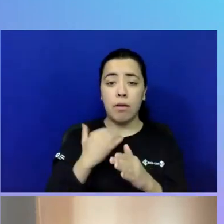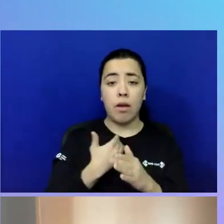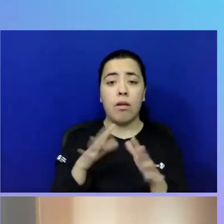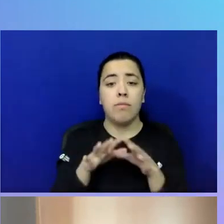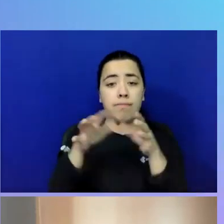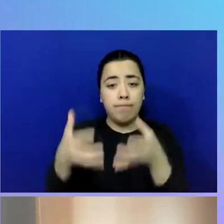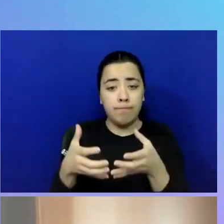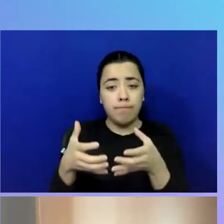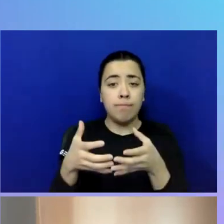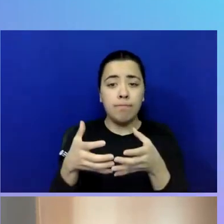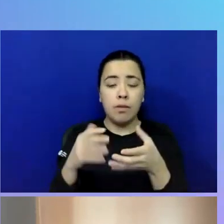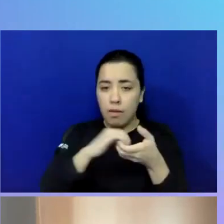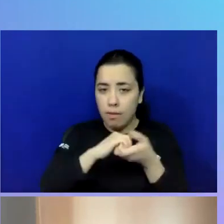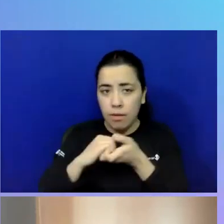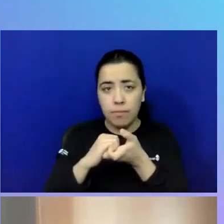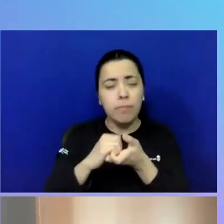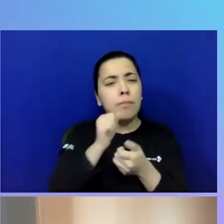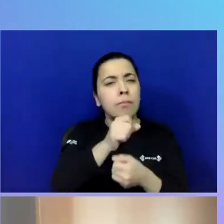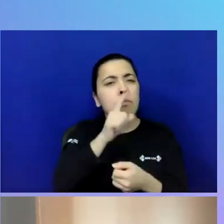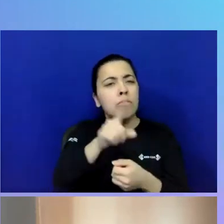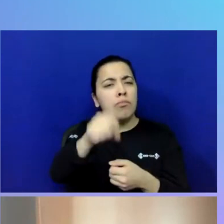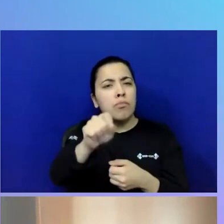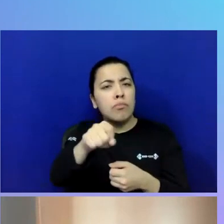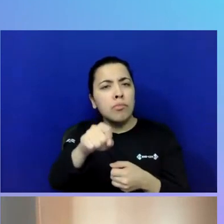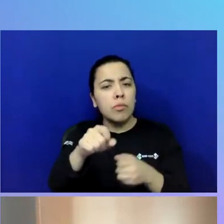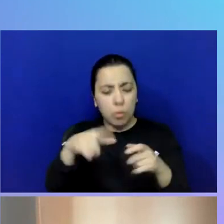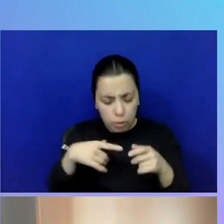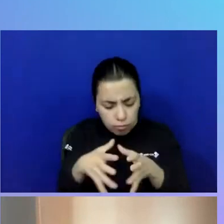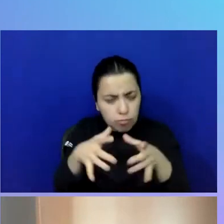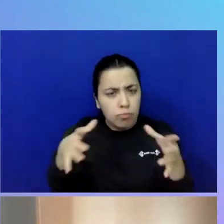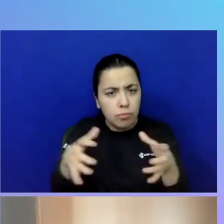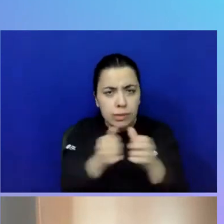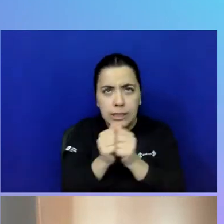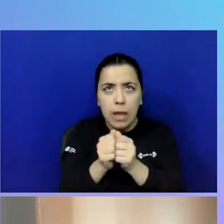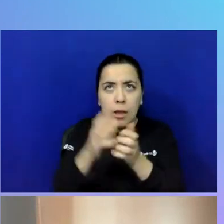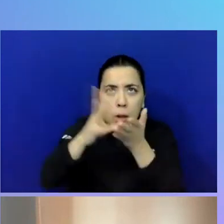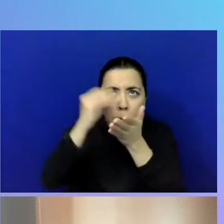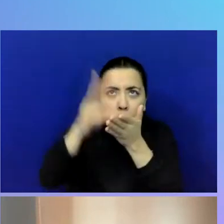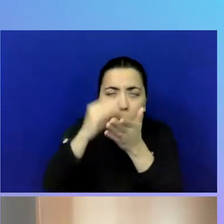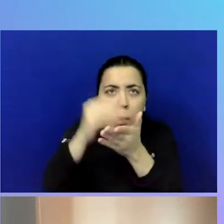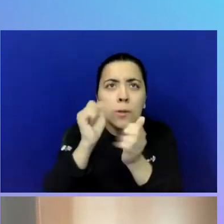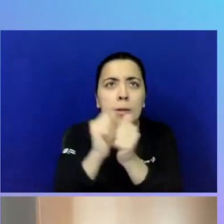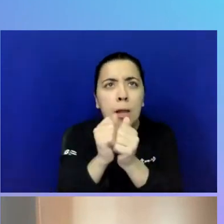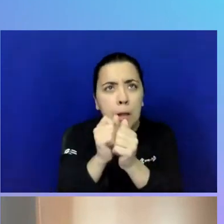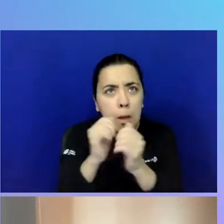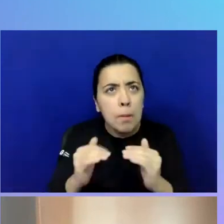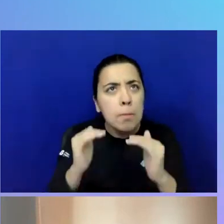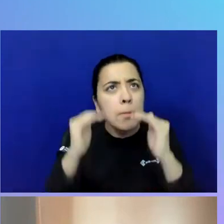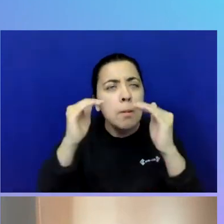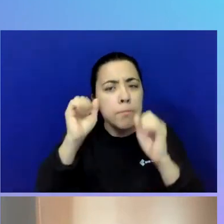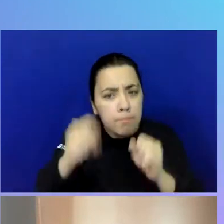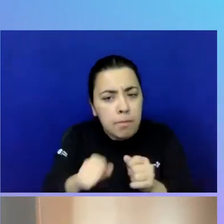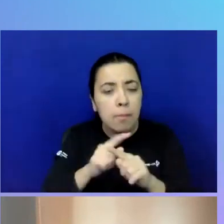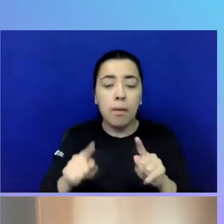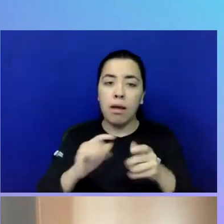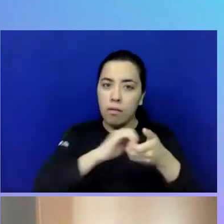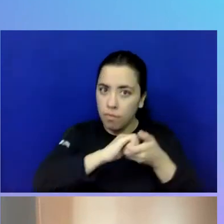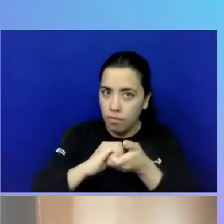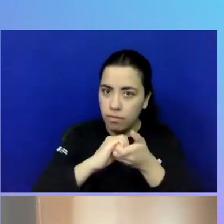accessibility is of course achieved through collaboration. Very large company. Our teams have ongoing discussions between